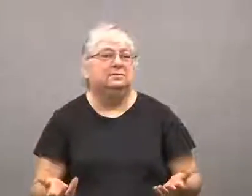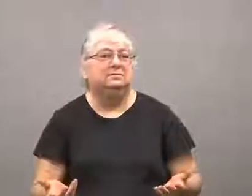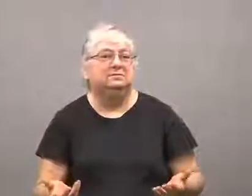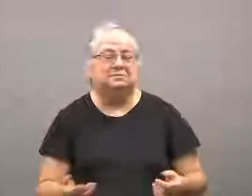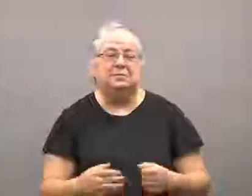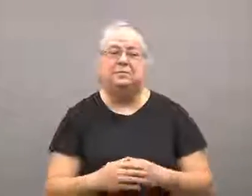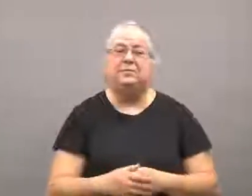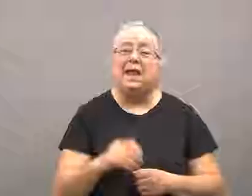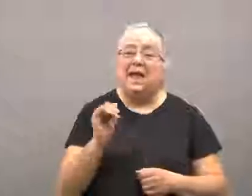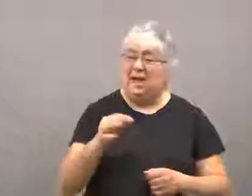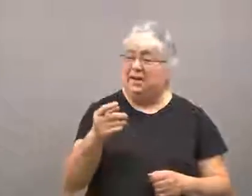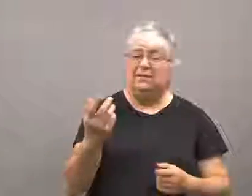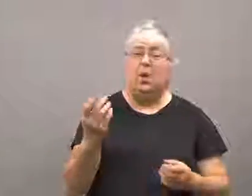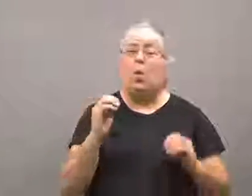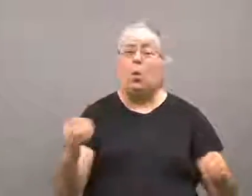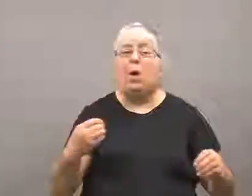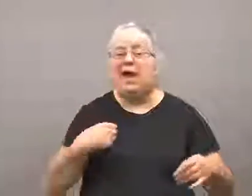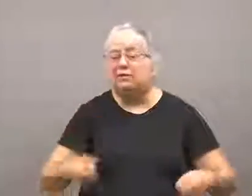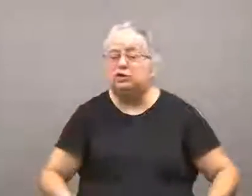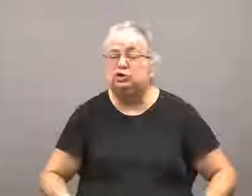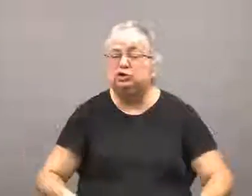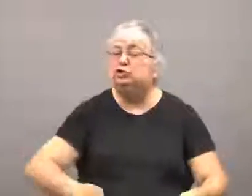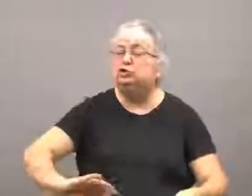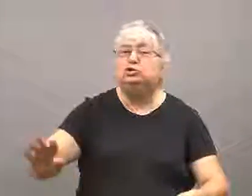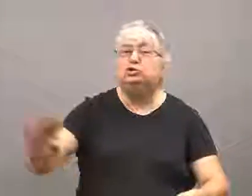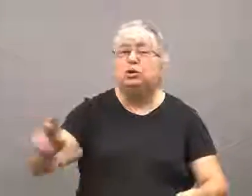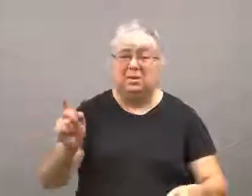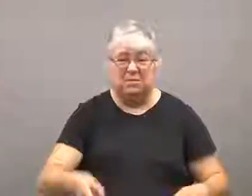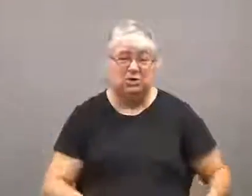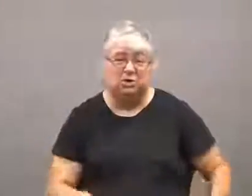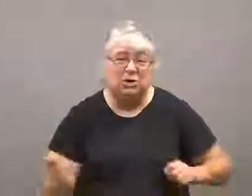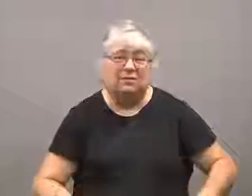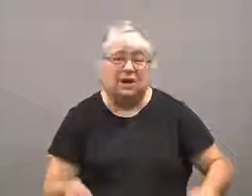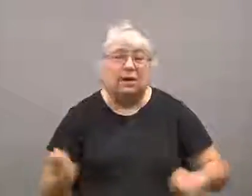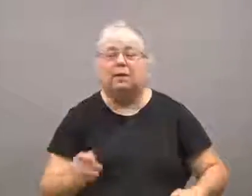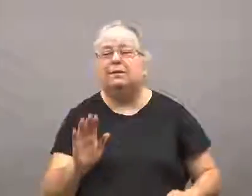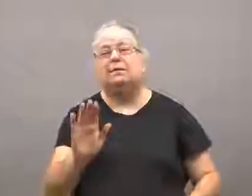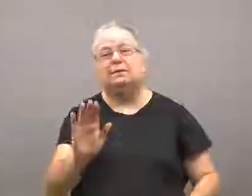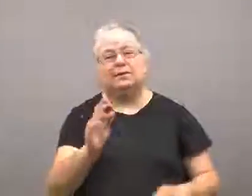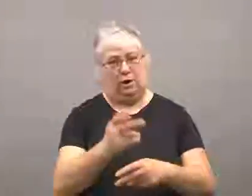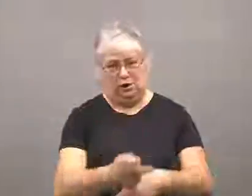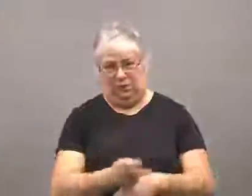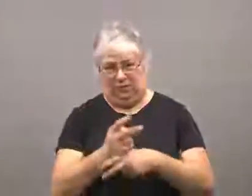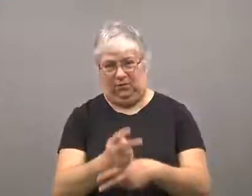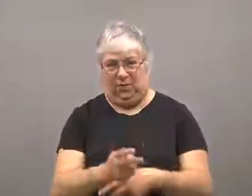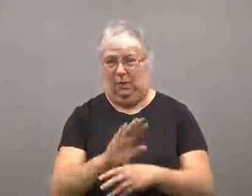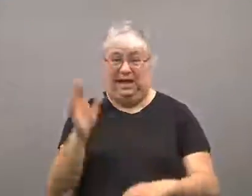If you don't have a snowblower and have to shovel, be careful.